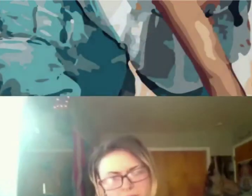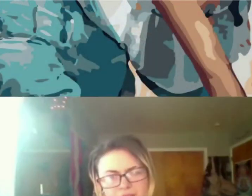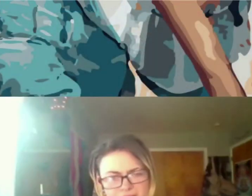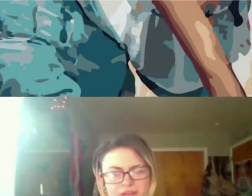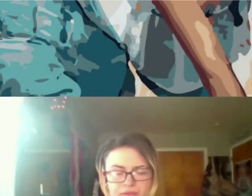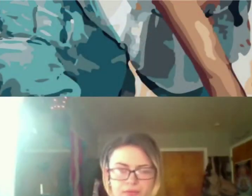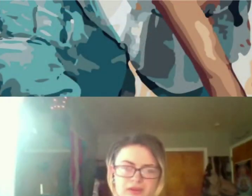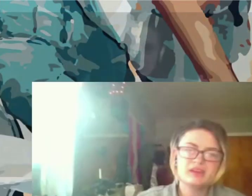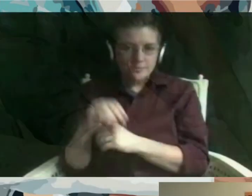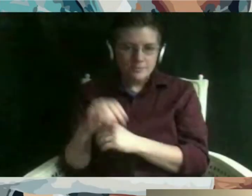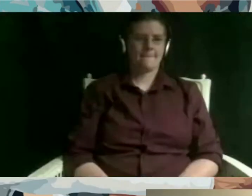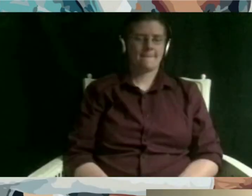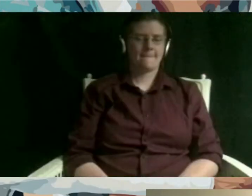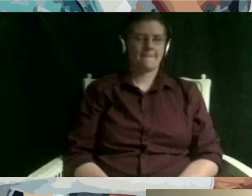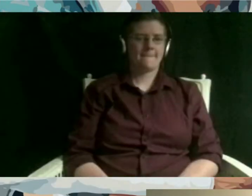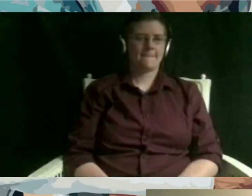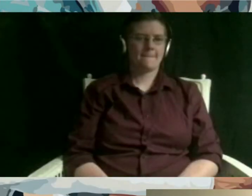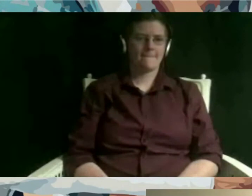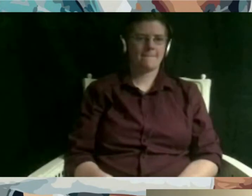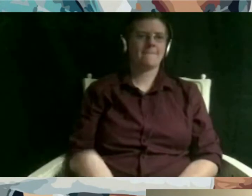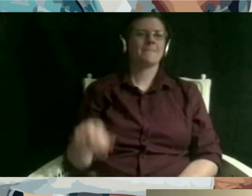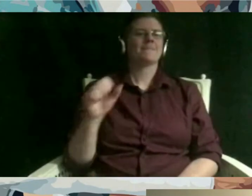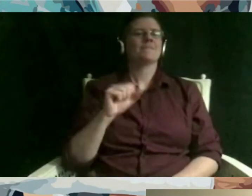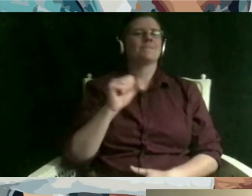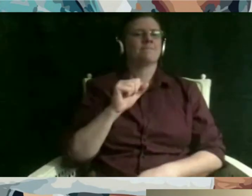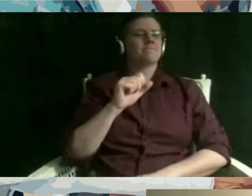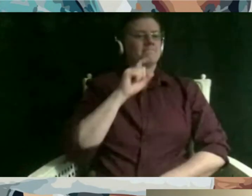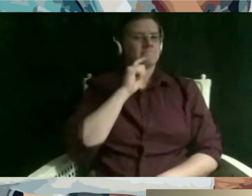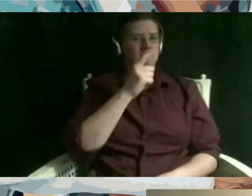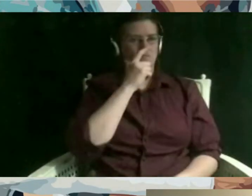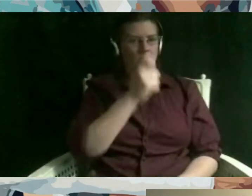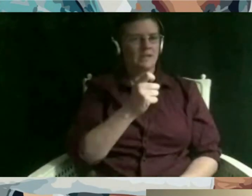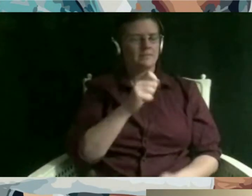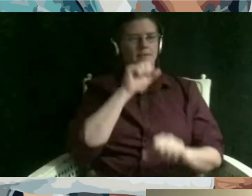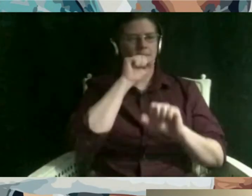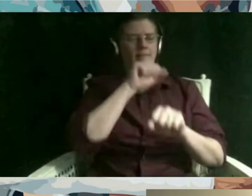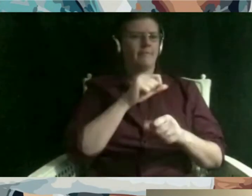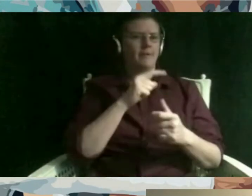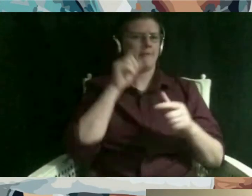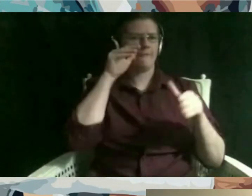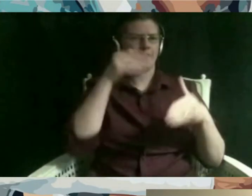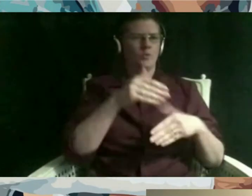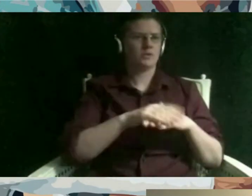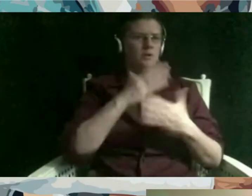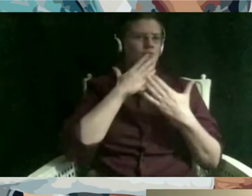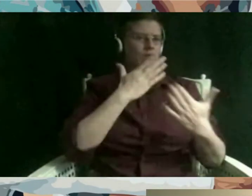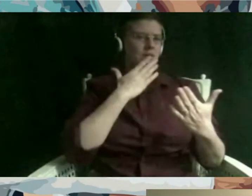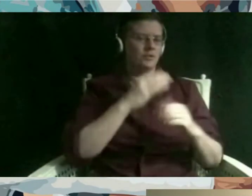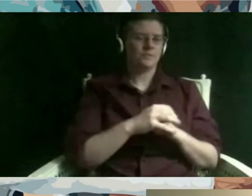yeah that's really interesting i love that focus on gratitude um so my final question is how can